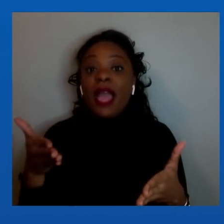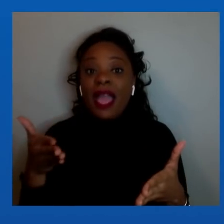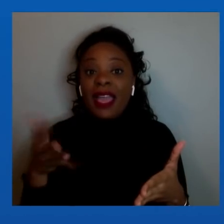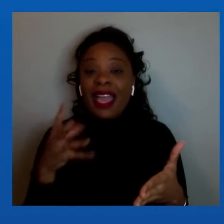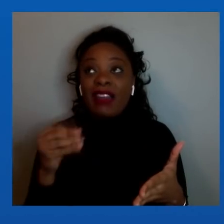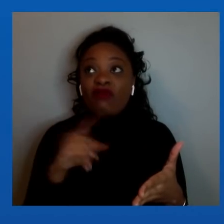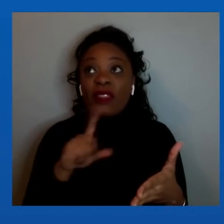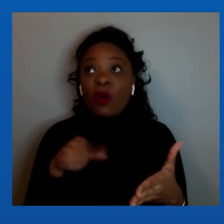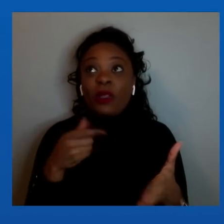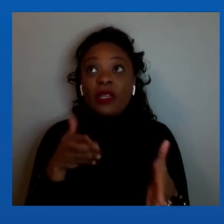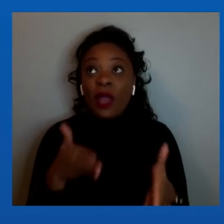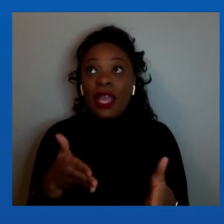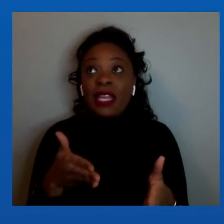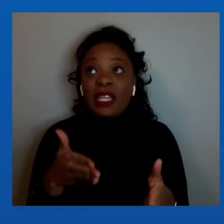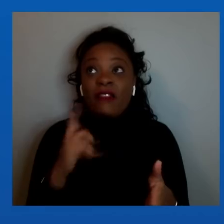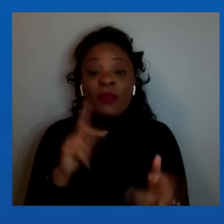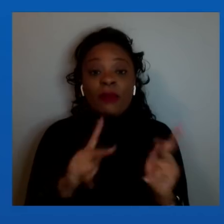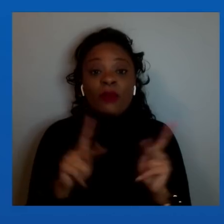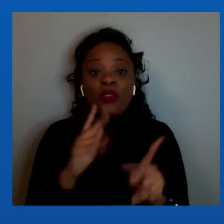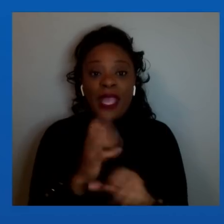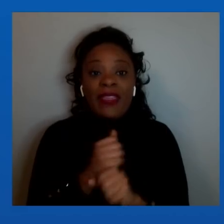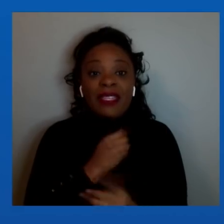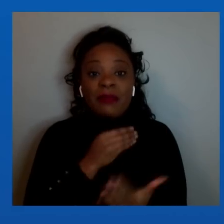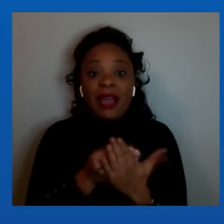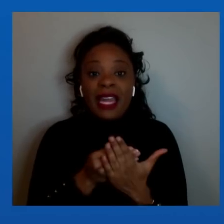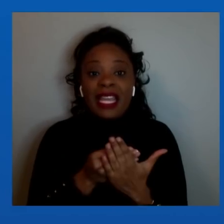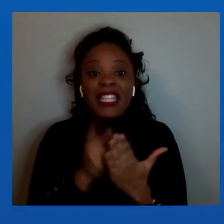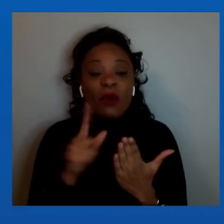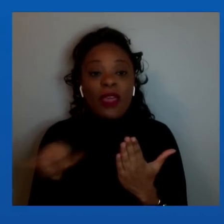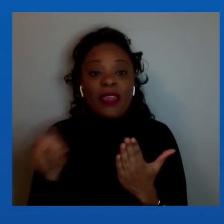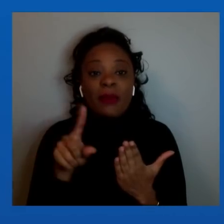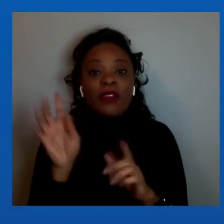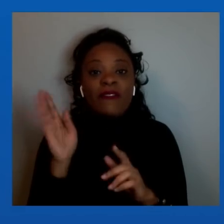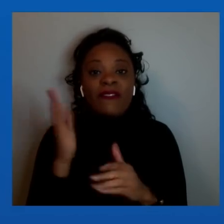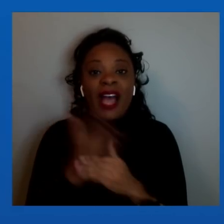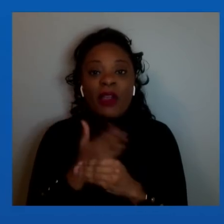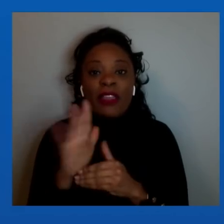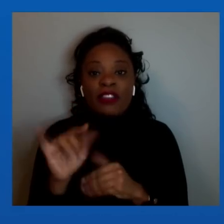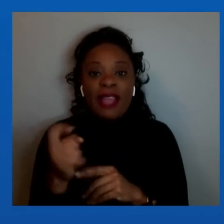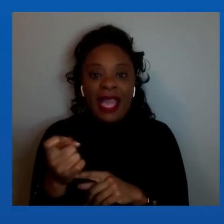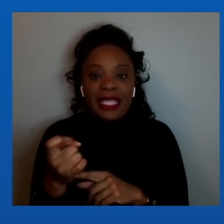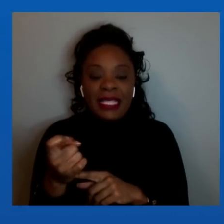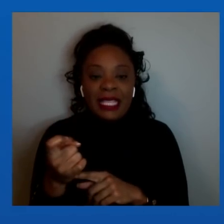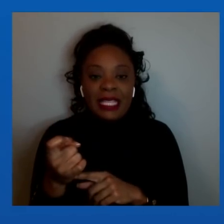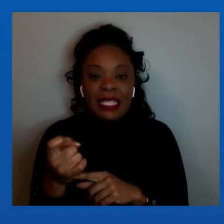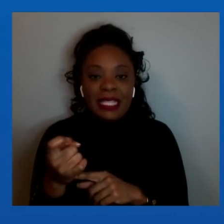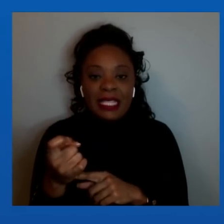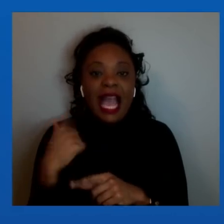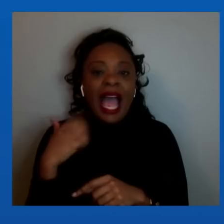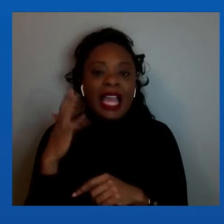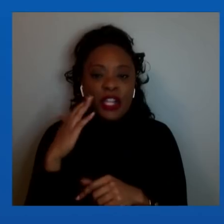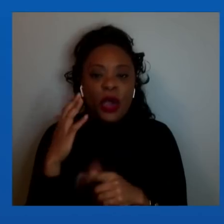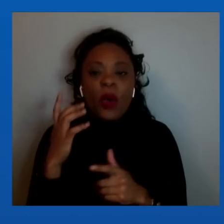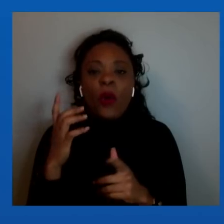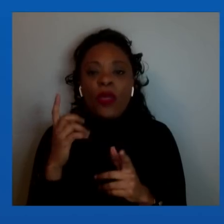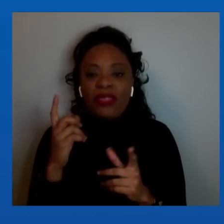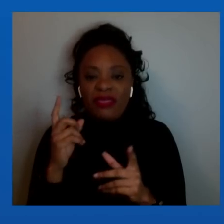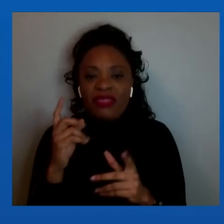to get people this money is for them to file their taxes. I know what a challenge that will be filing.